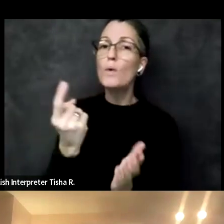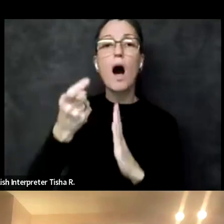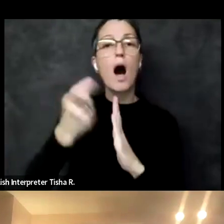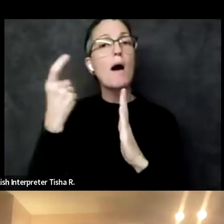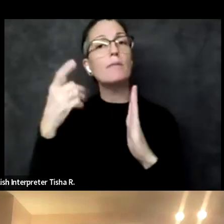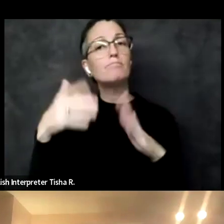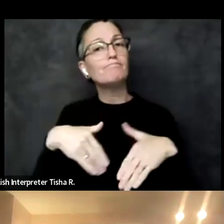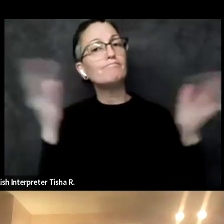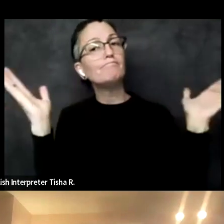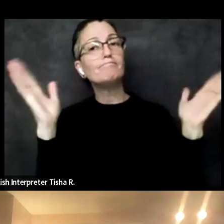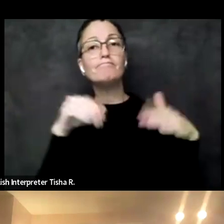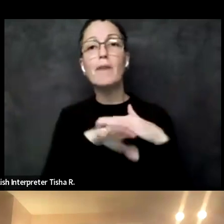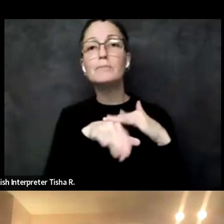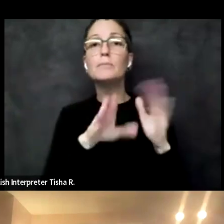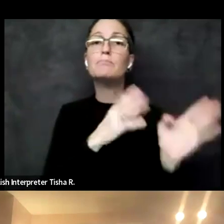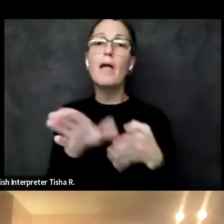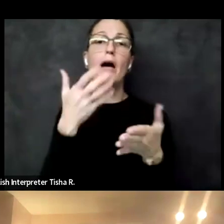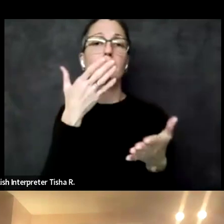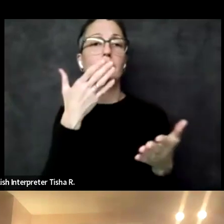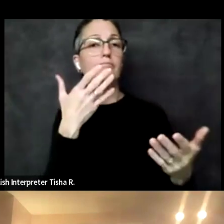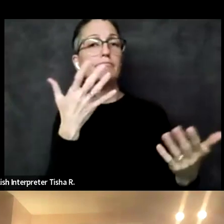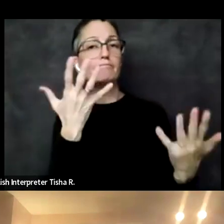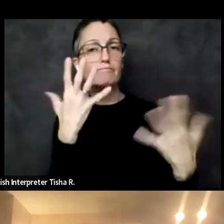They're not always planned into productions.